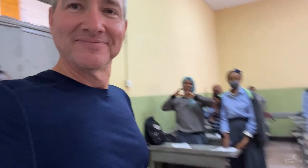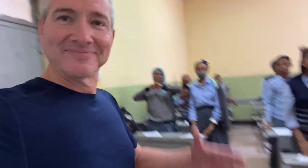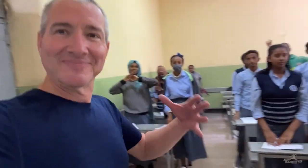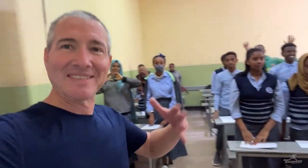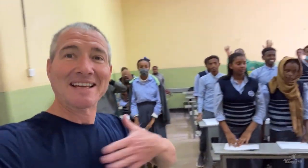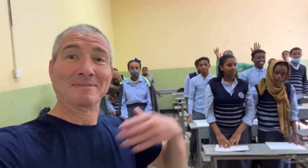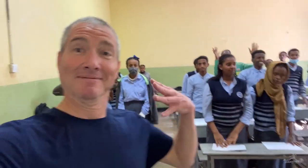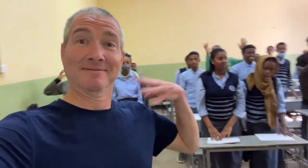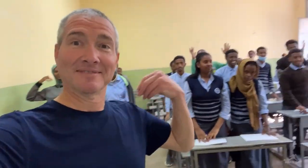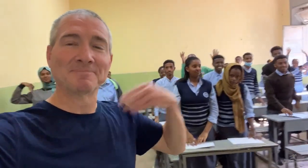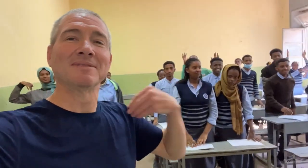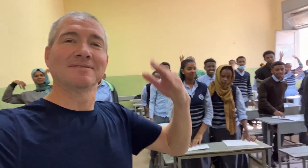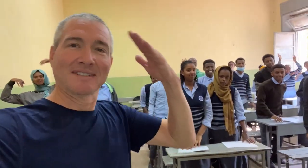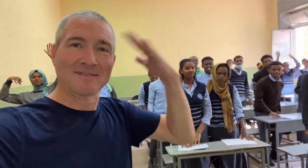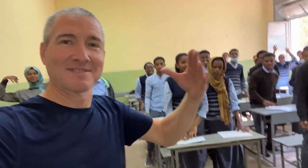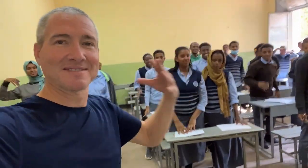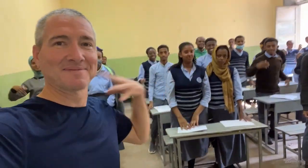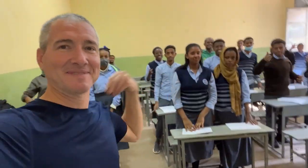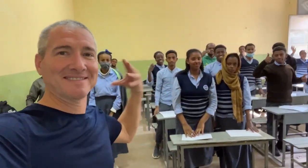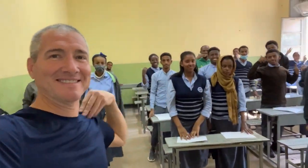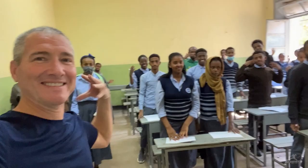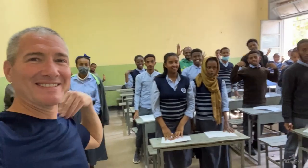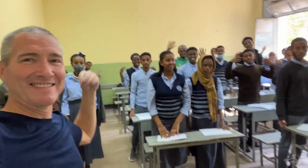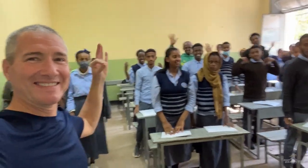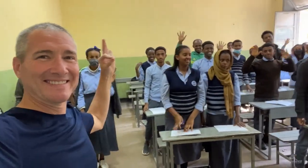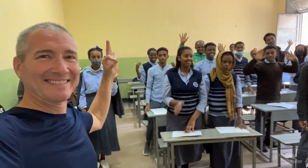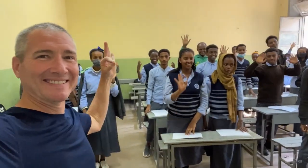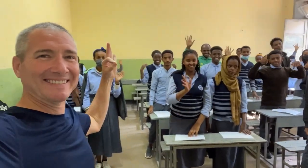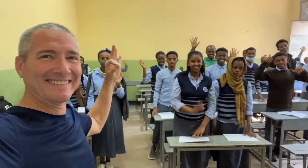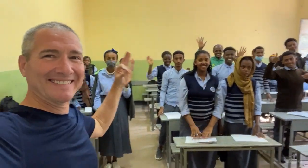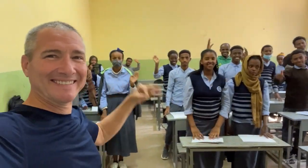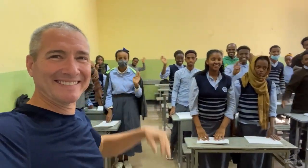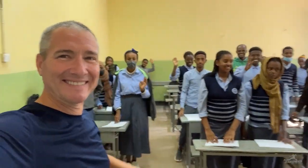Hello, everyone! - Hello! (Ethiopian Sign)